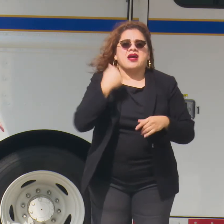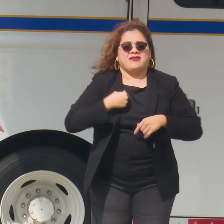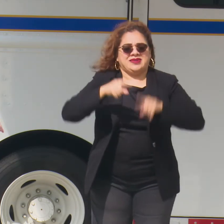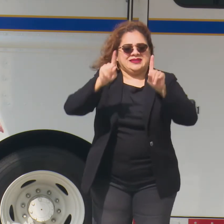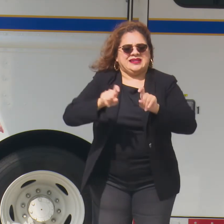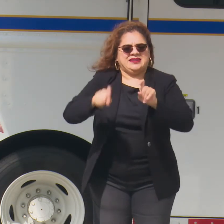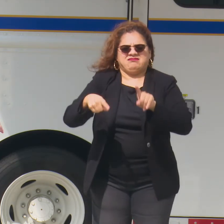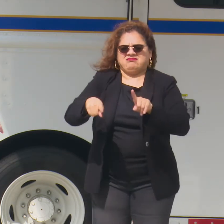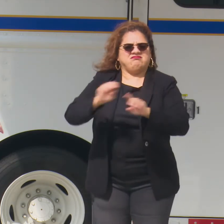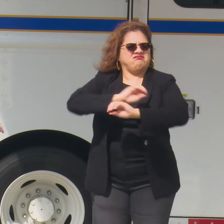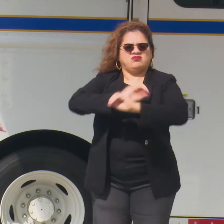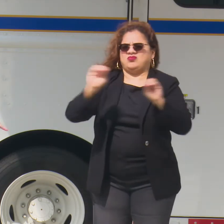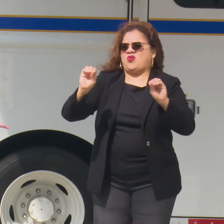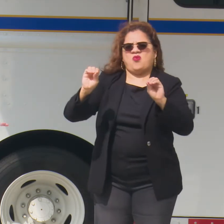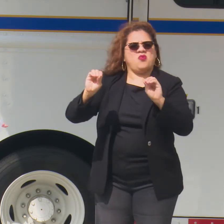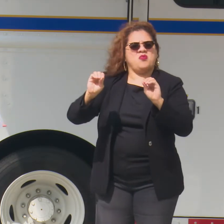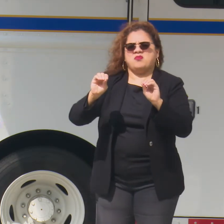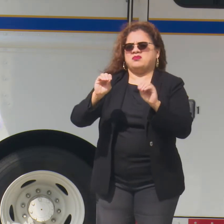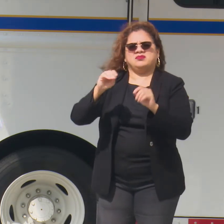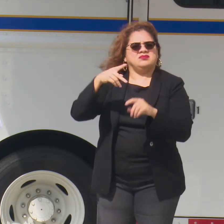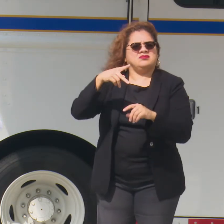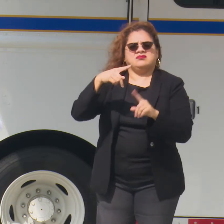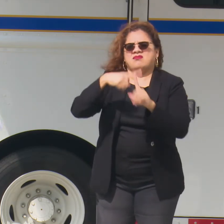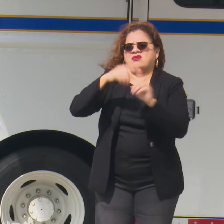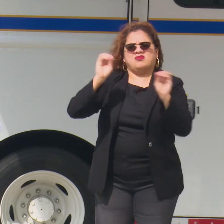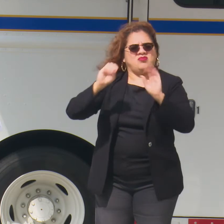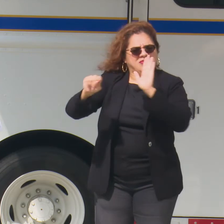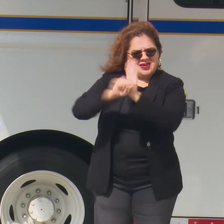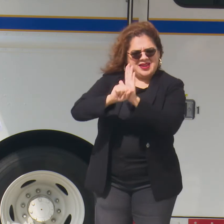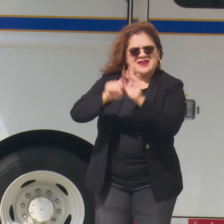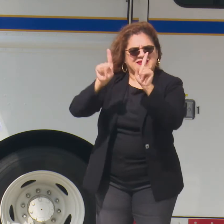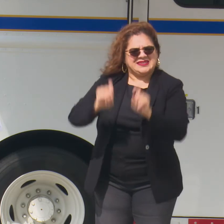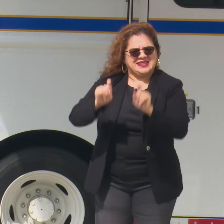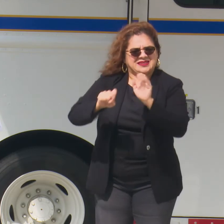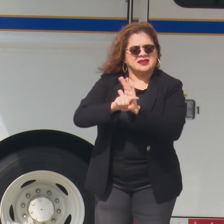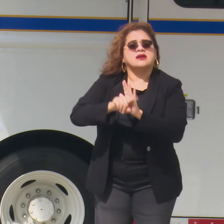have enough in your system to detect it. It could take up to 14 days